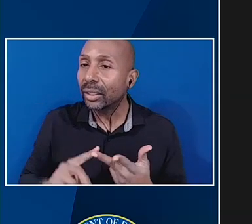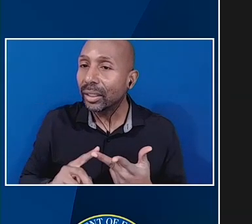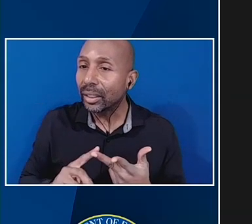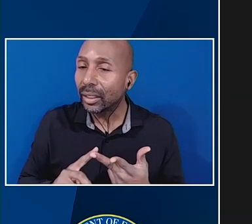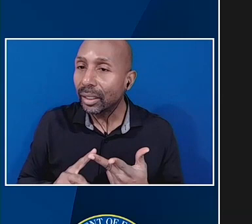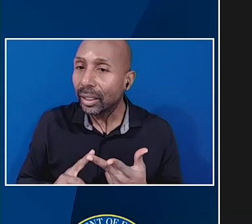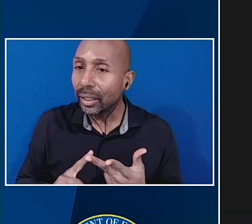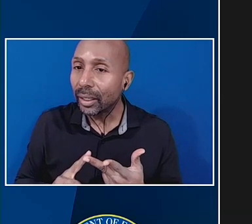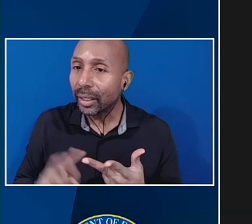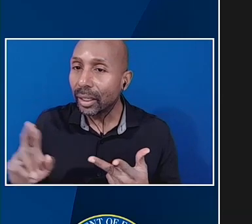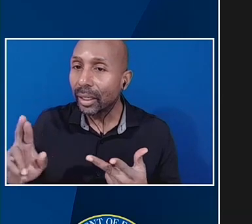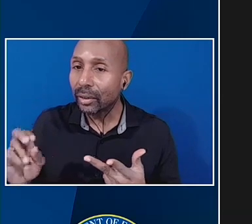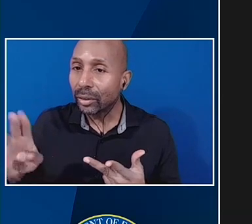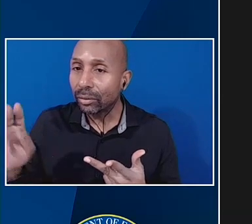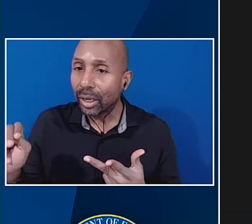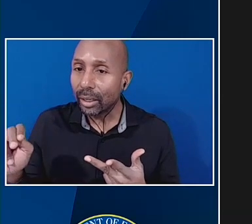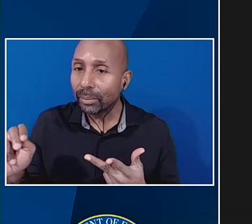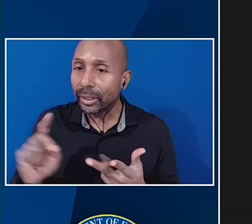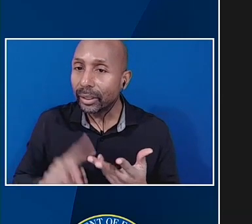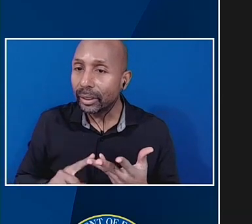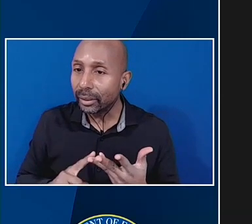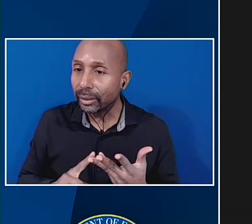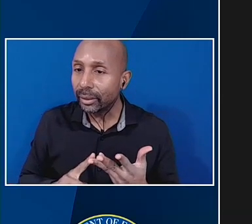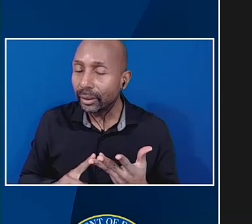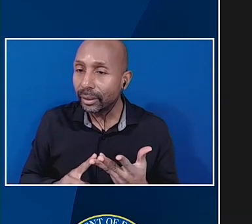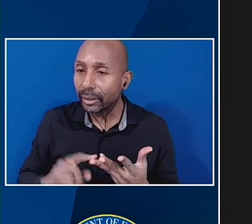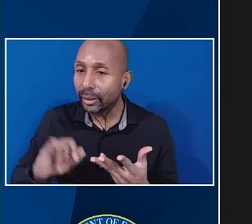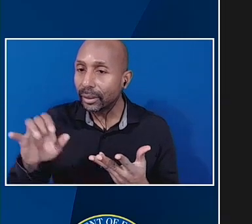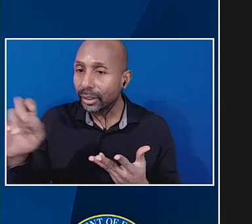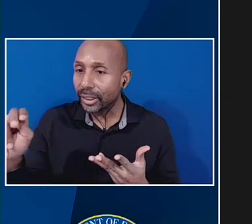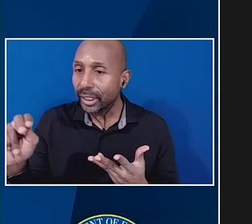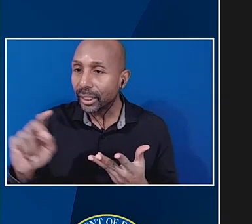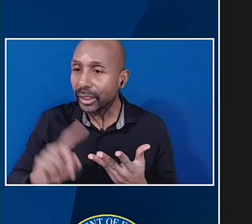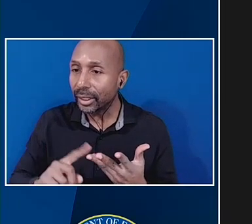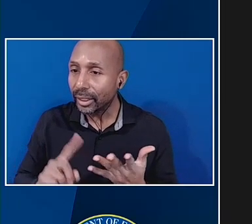I have Jillian Klein as a thumbs down and I have Erika Linden as a thumbs down. Did I miss anyone?